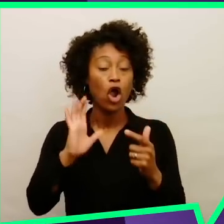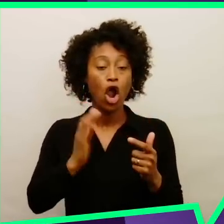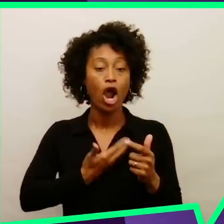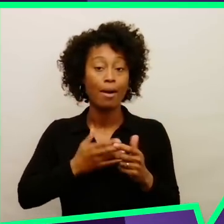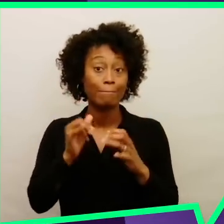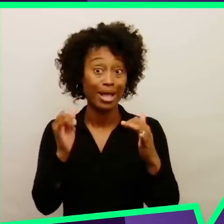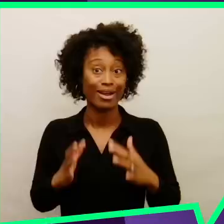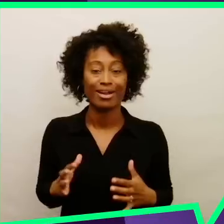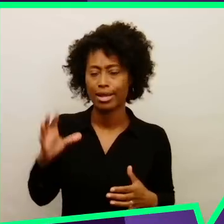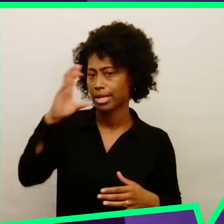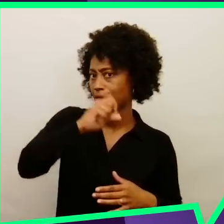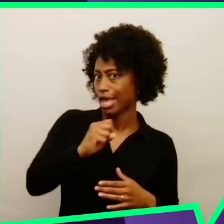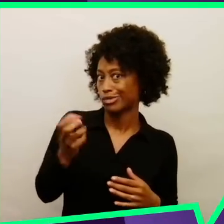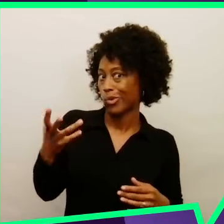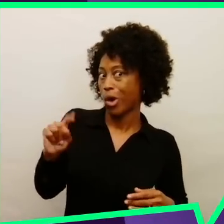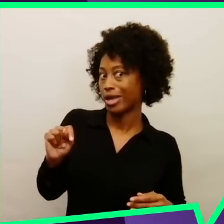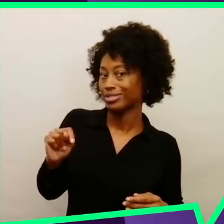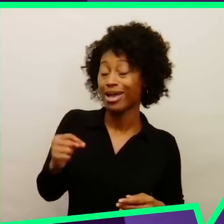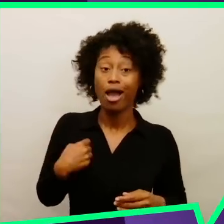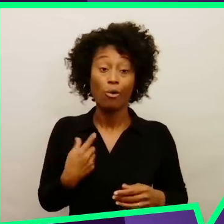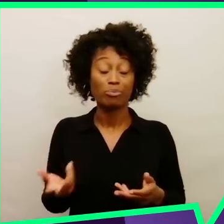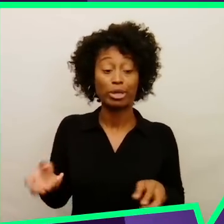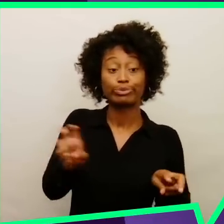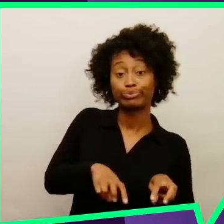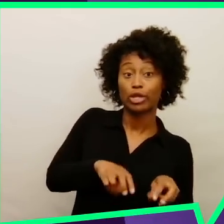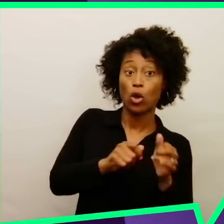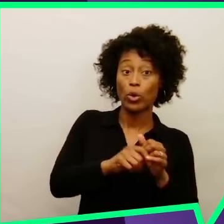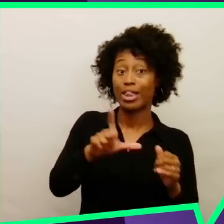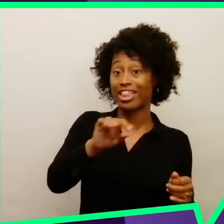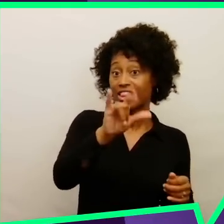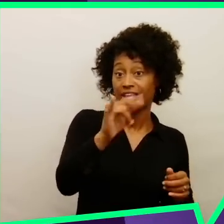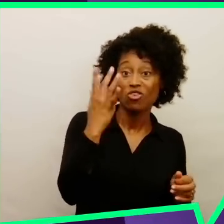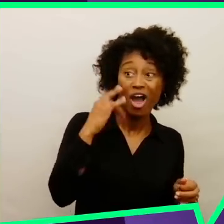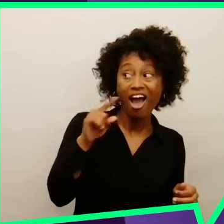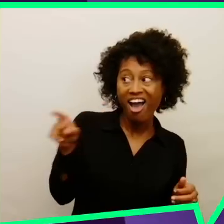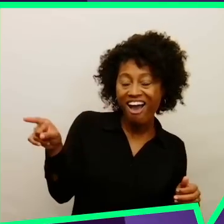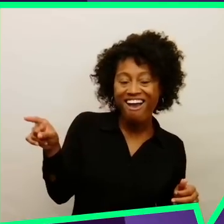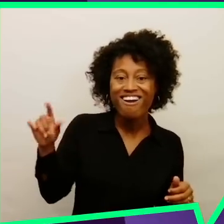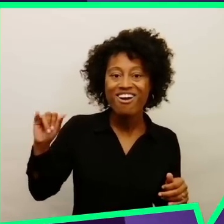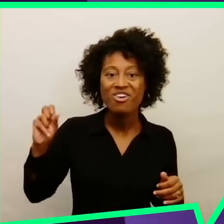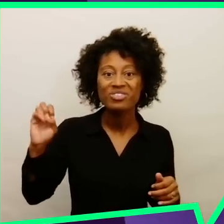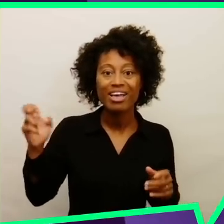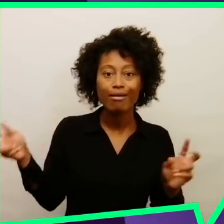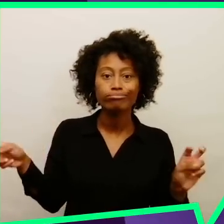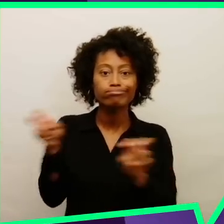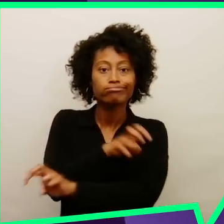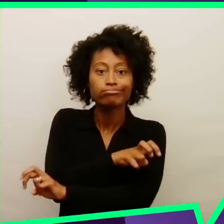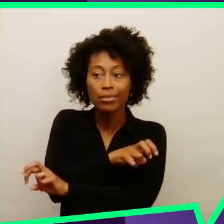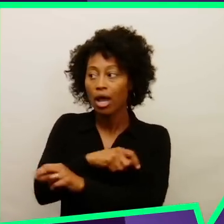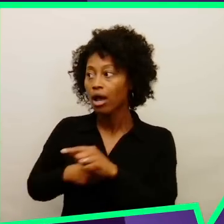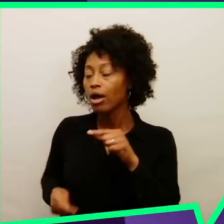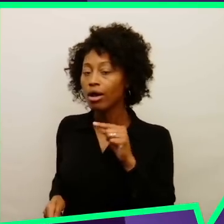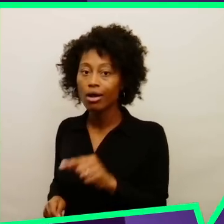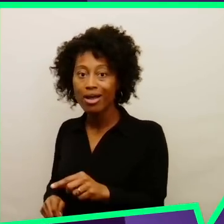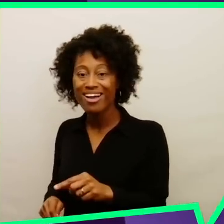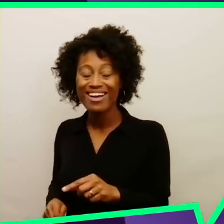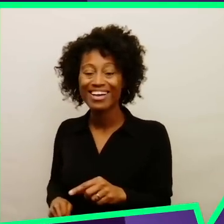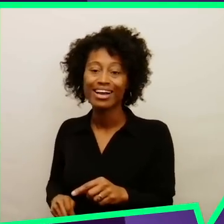There's a reason I'm on this side of the couch with my co-caster, Lily. It's because our co-caster, Jose, extraordinaire,